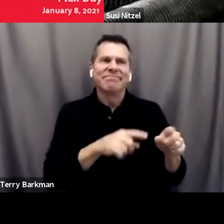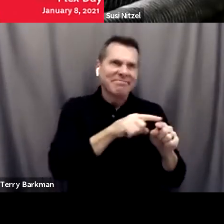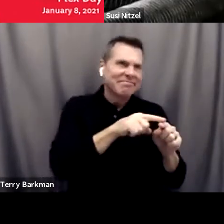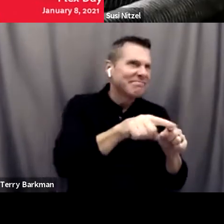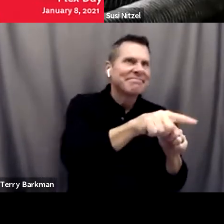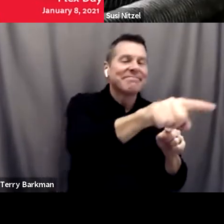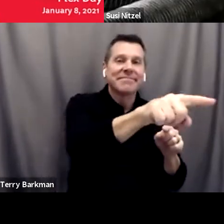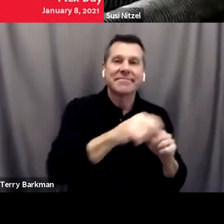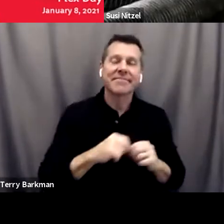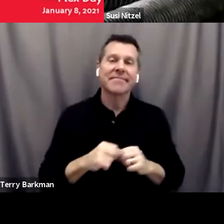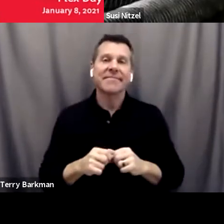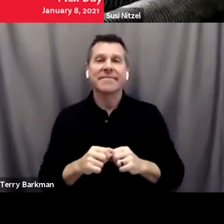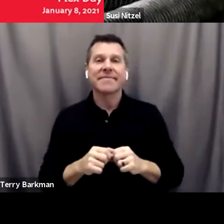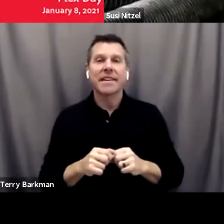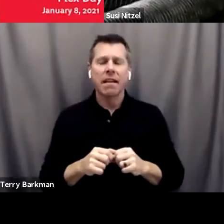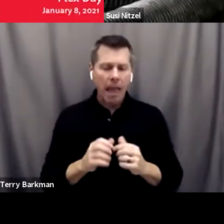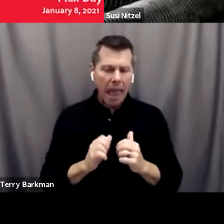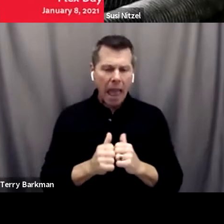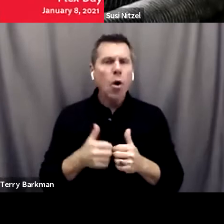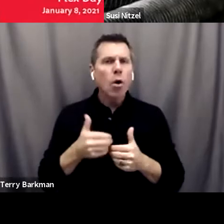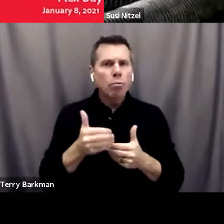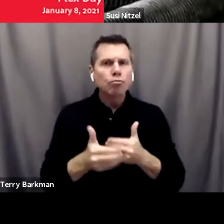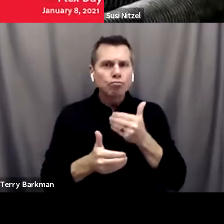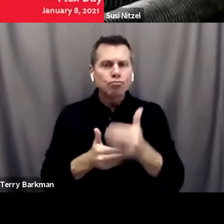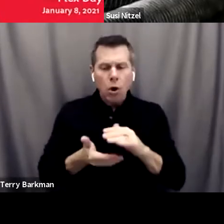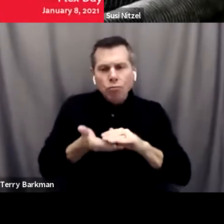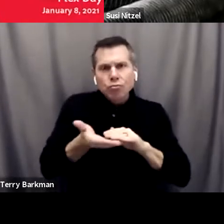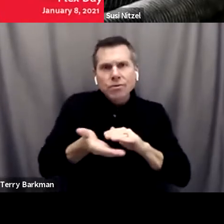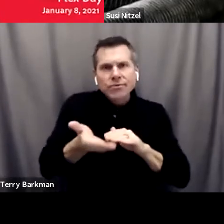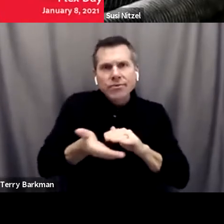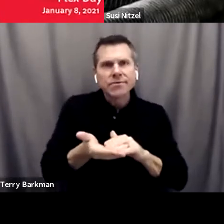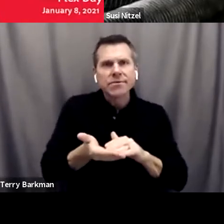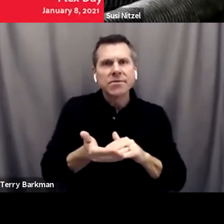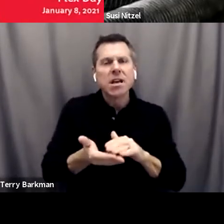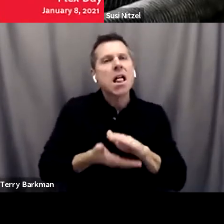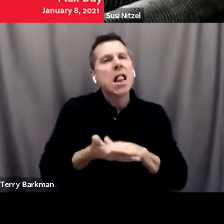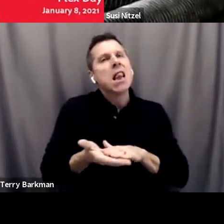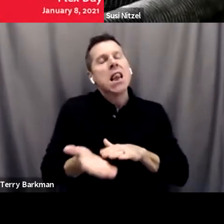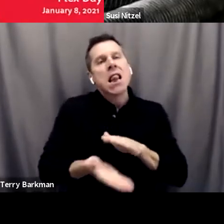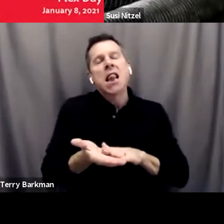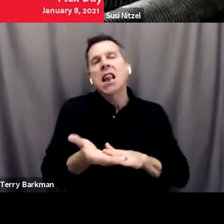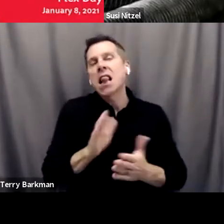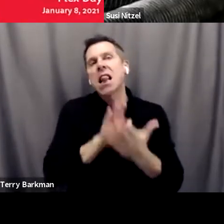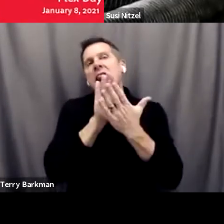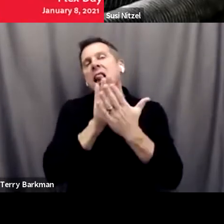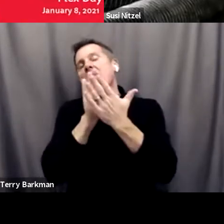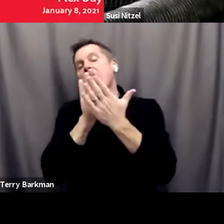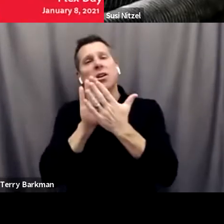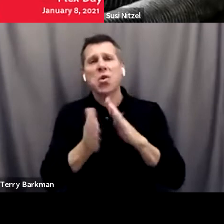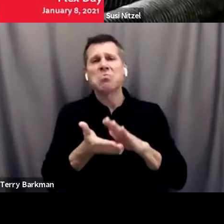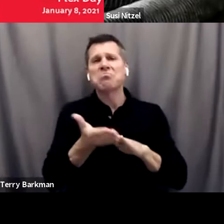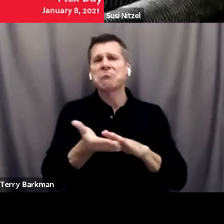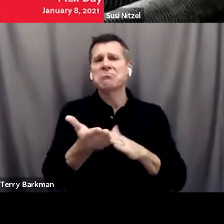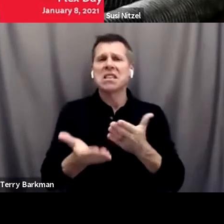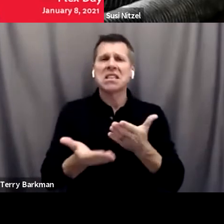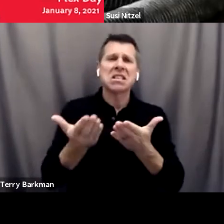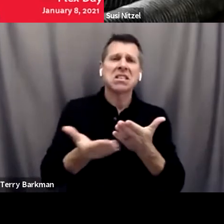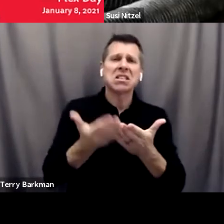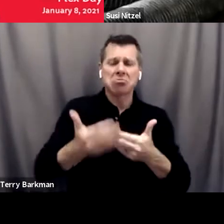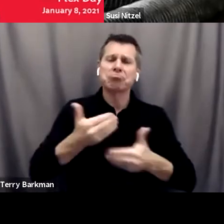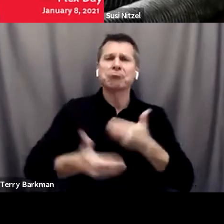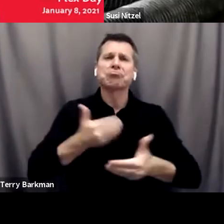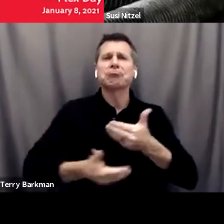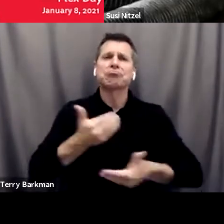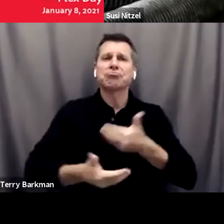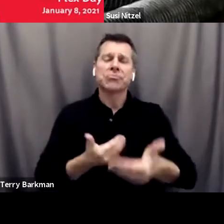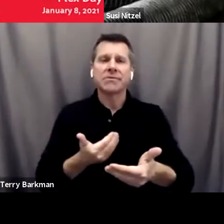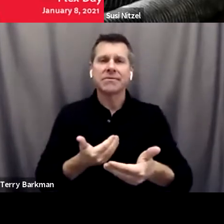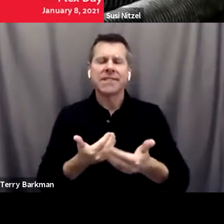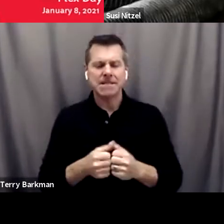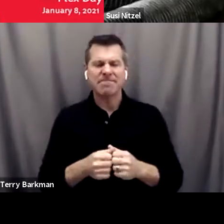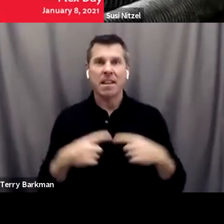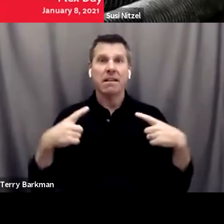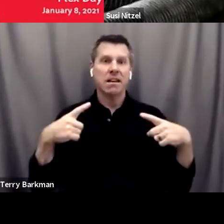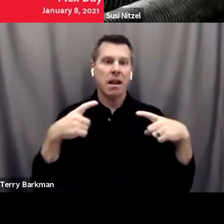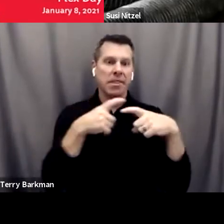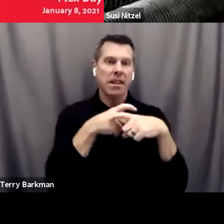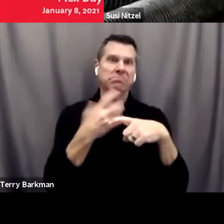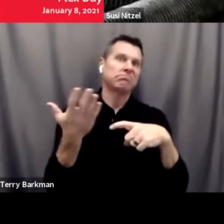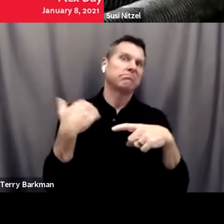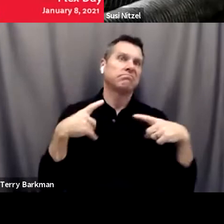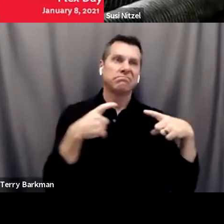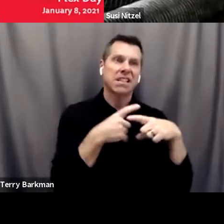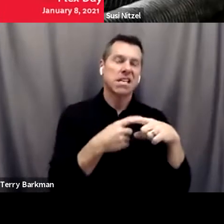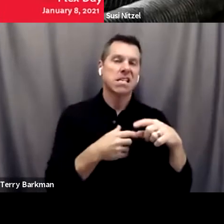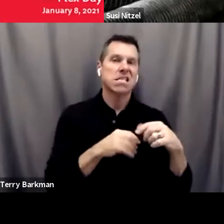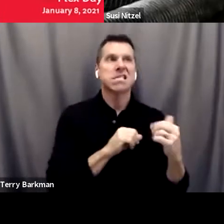processes easier. So ultimately, and ideally, some of these very complicated processes. You know, getting an adjunct paid for something,